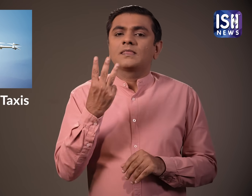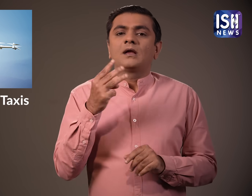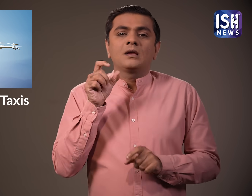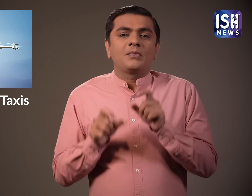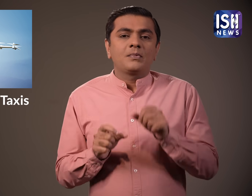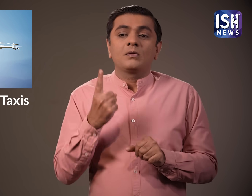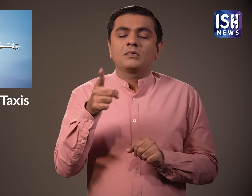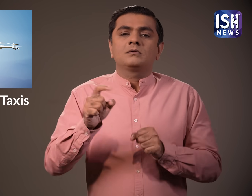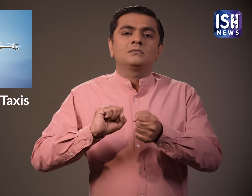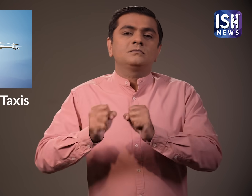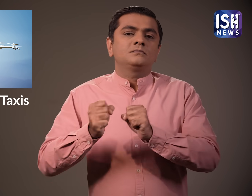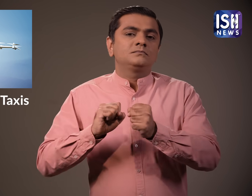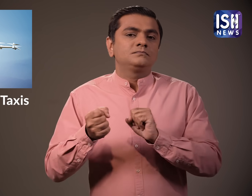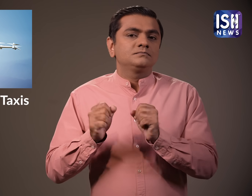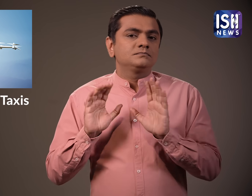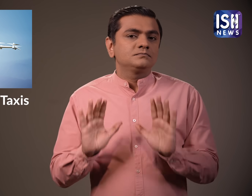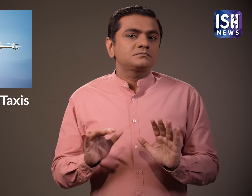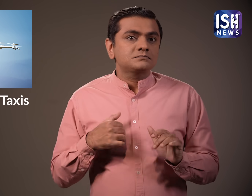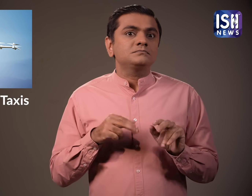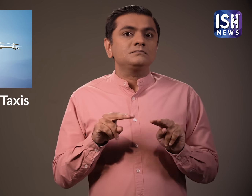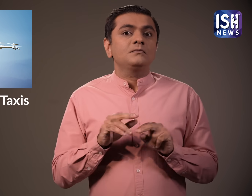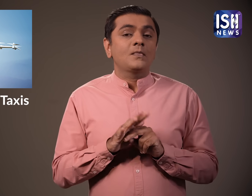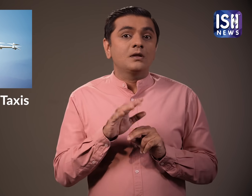Three passengers and a pilot.